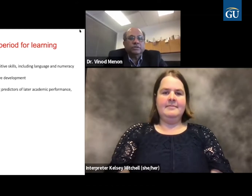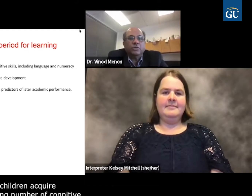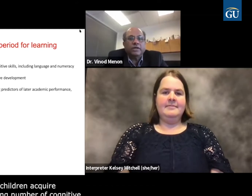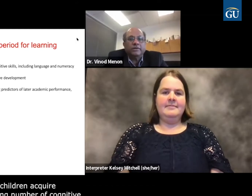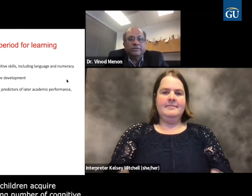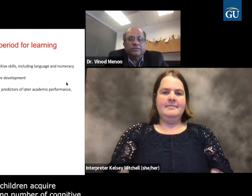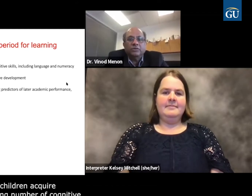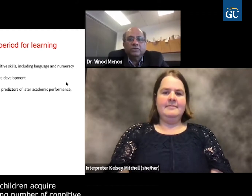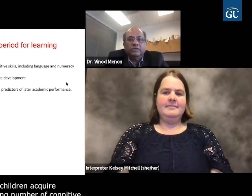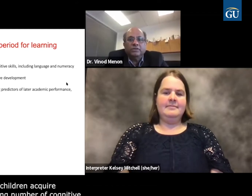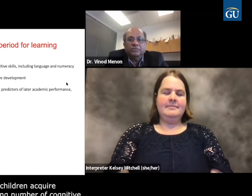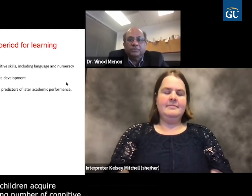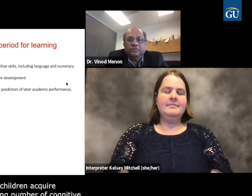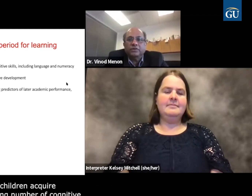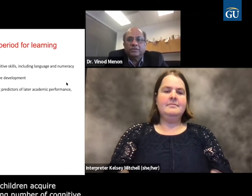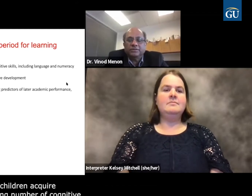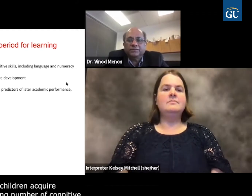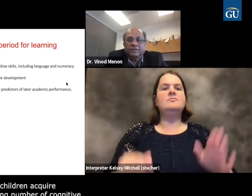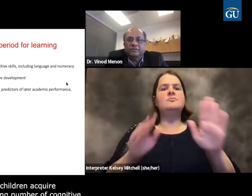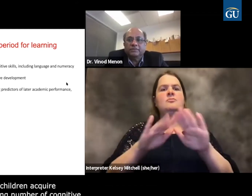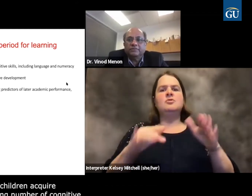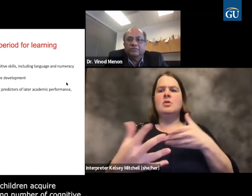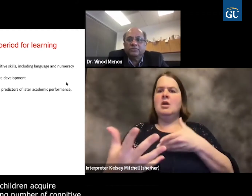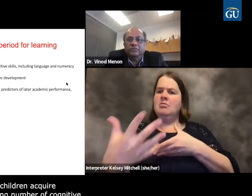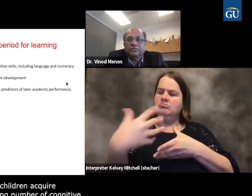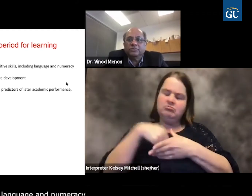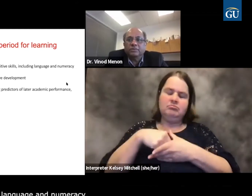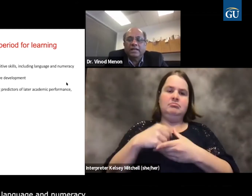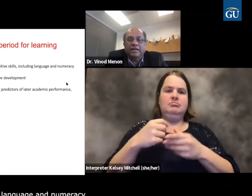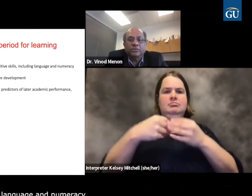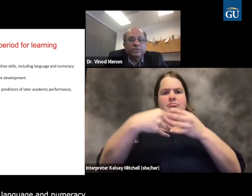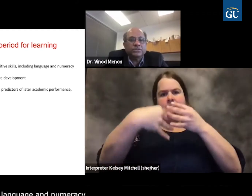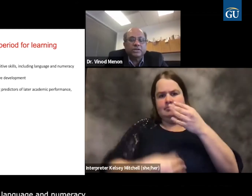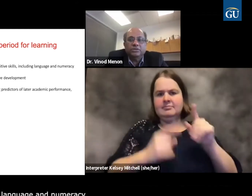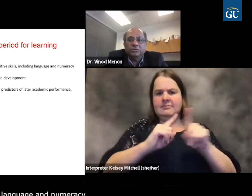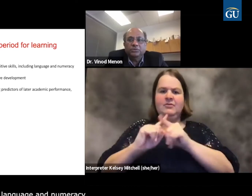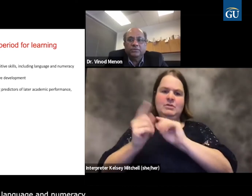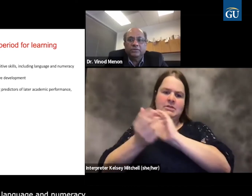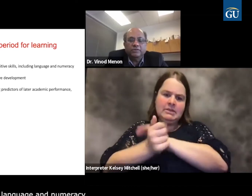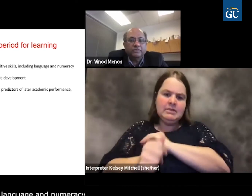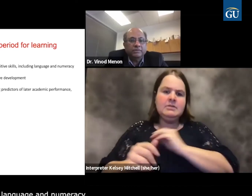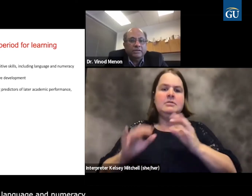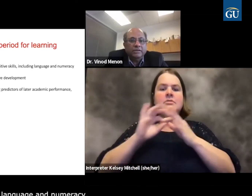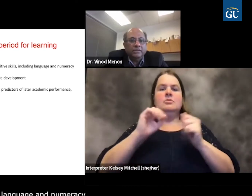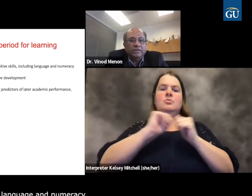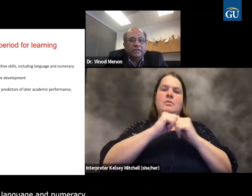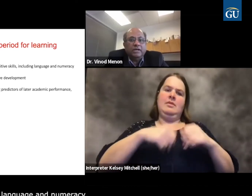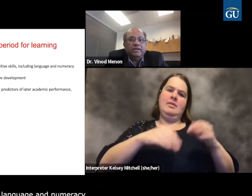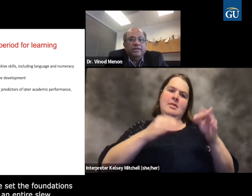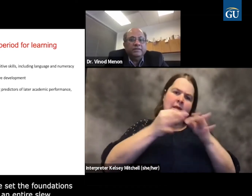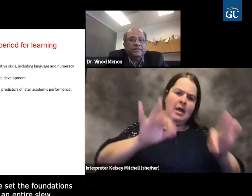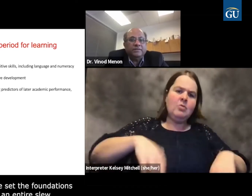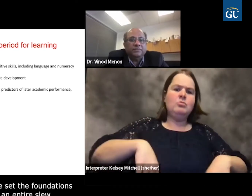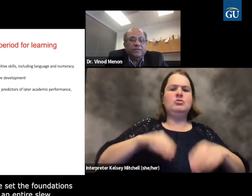and children acquire an astounding number of cognitive skills through